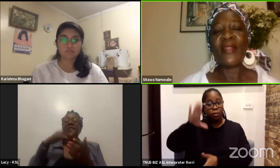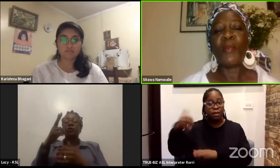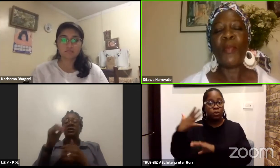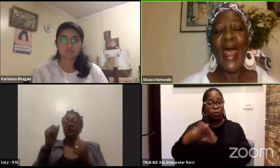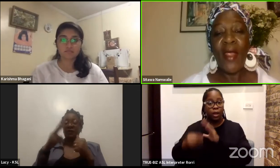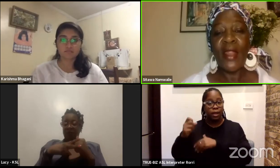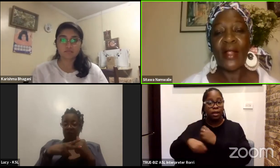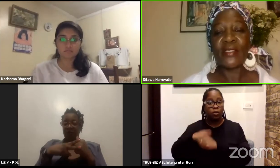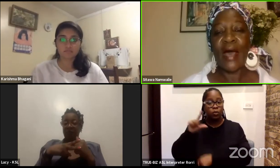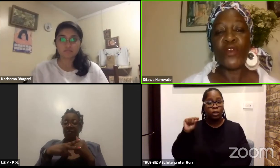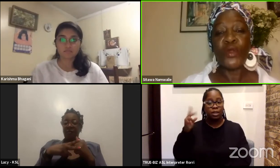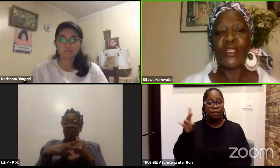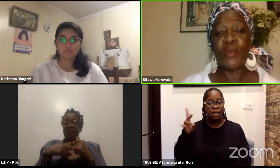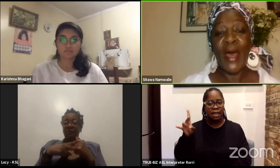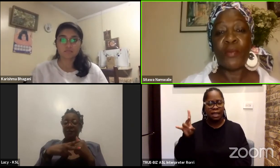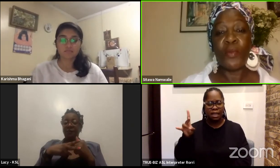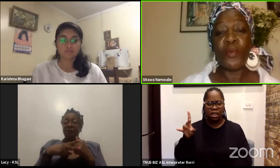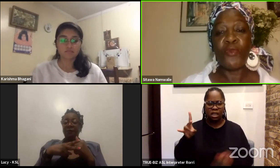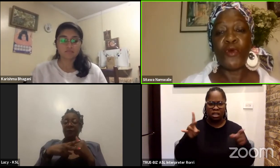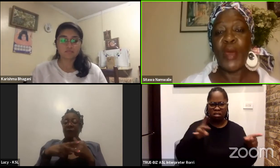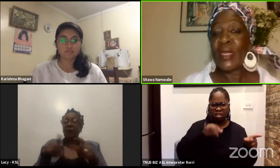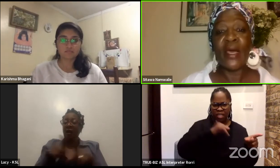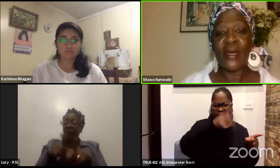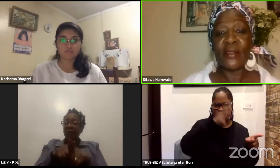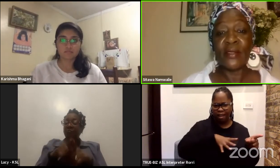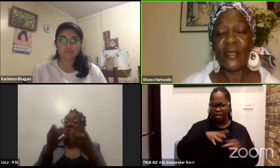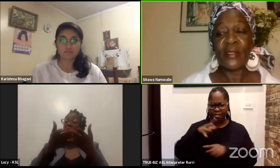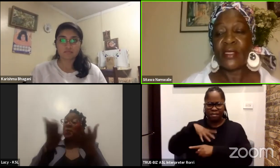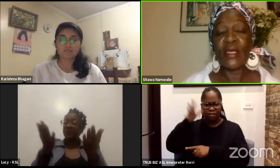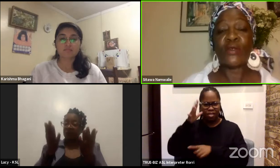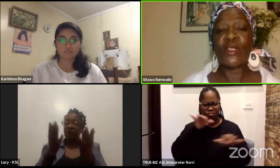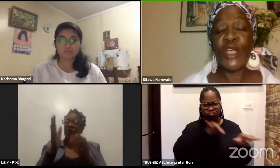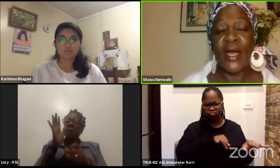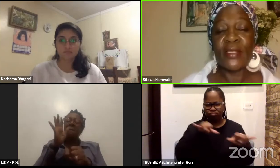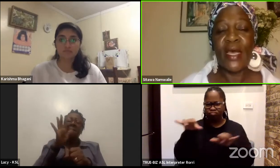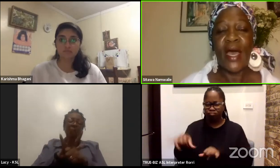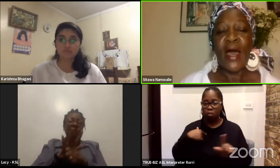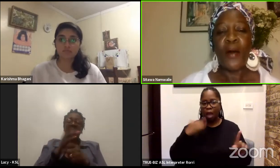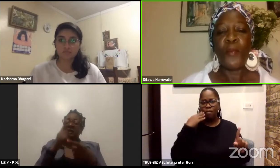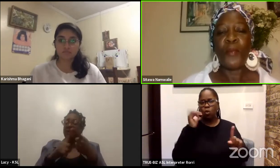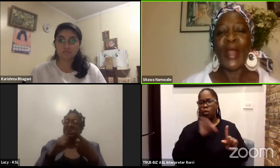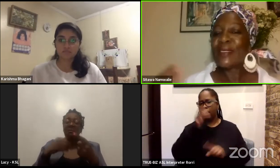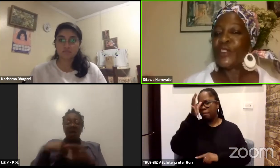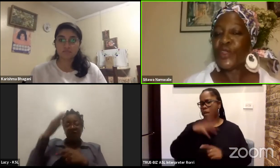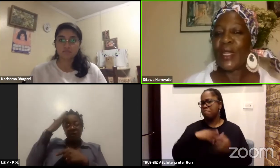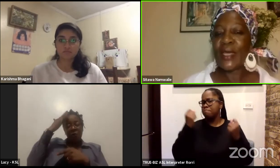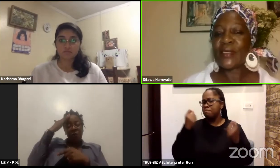and the parallels, I've known this man for many years since I was a child but I didn't realize